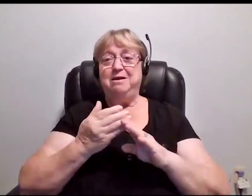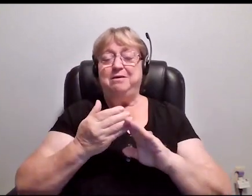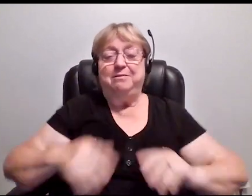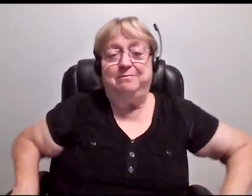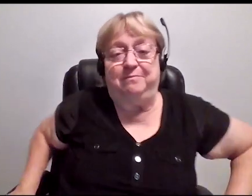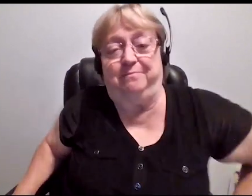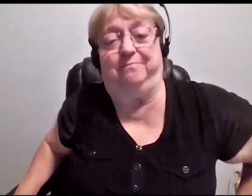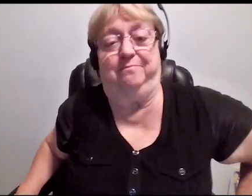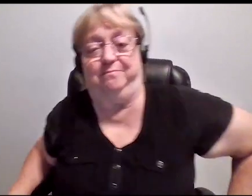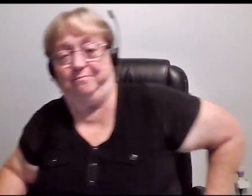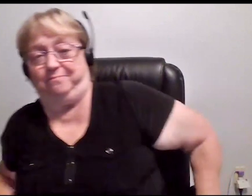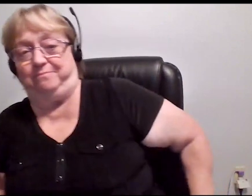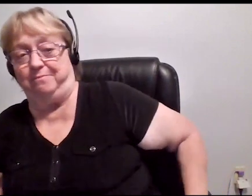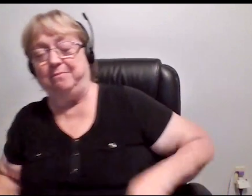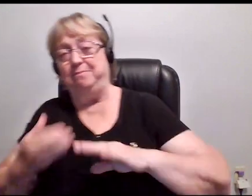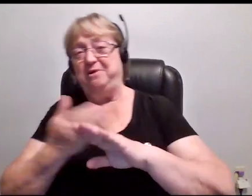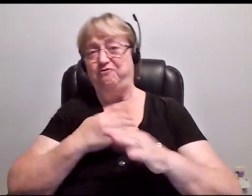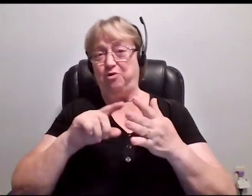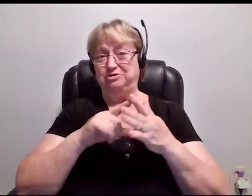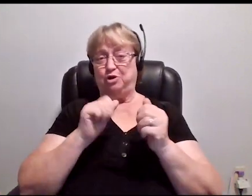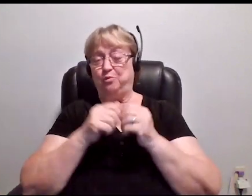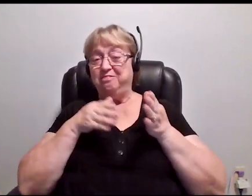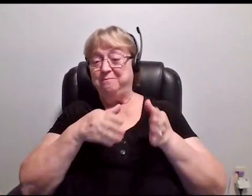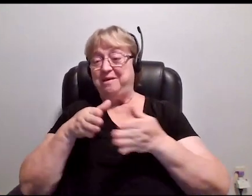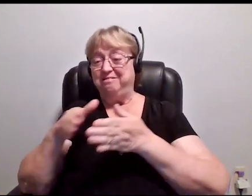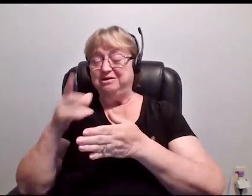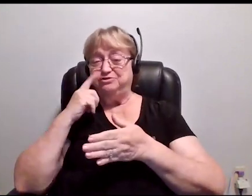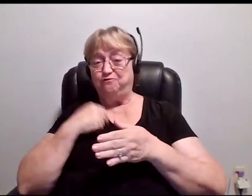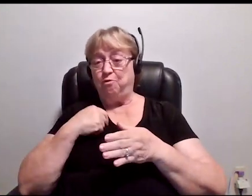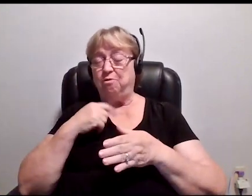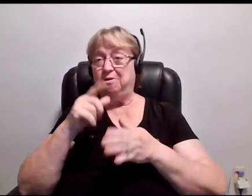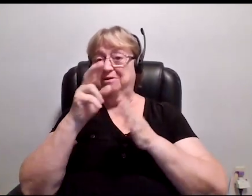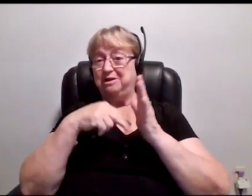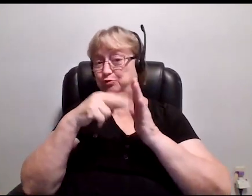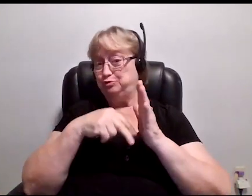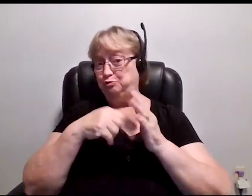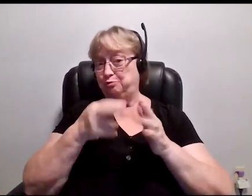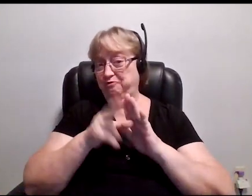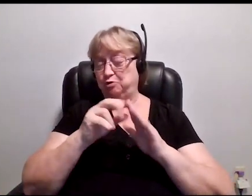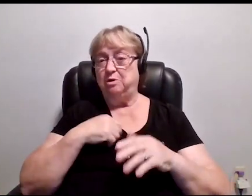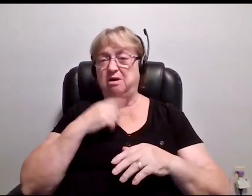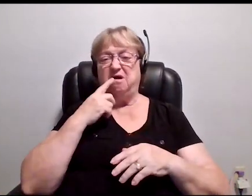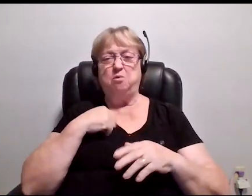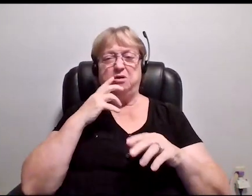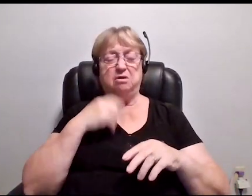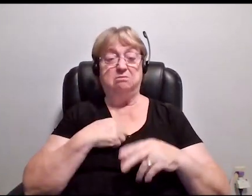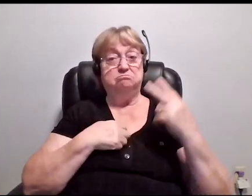for the literature review, I would like to start by talking about two prevalent models of disability. If you look at the picture on the left-hand side